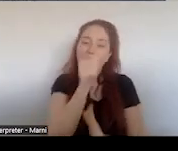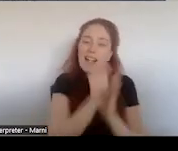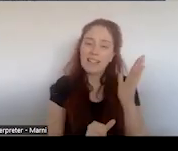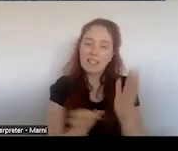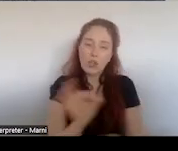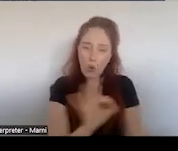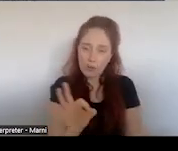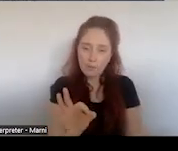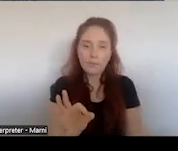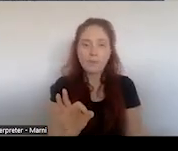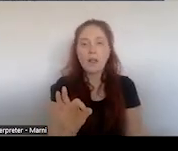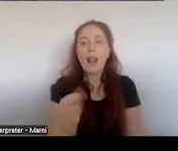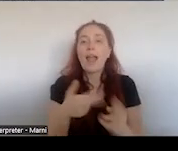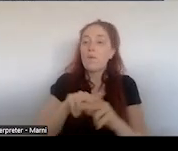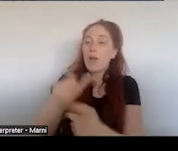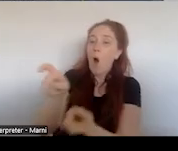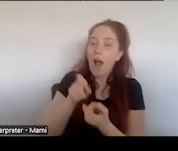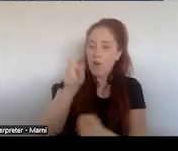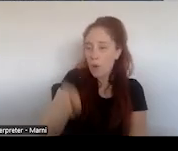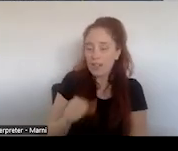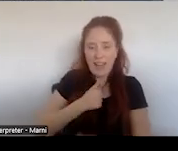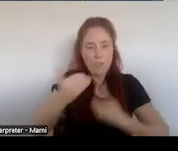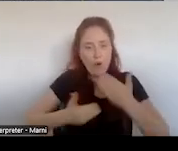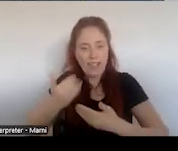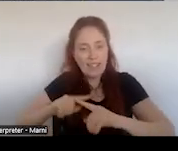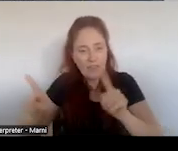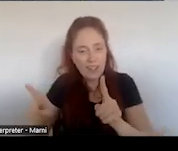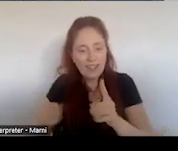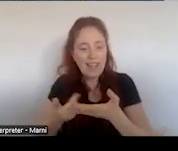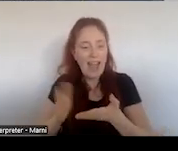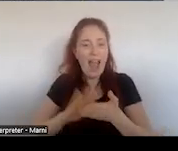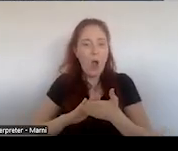things like employing people, how we run our businesses, and at the same time,